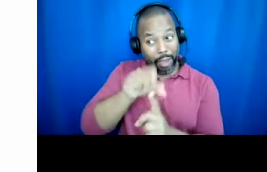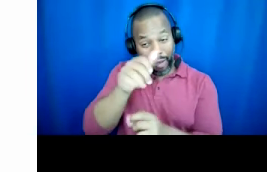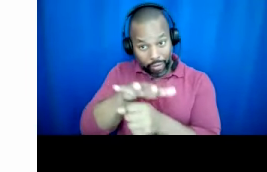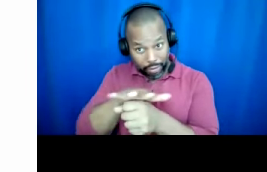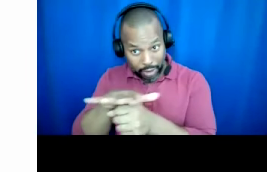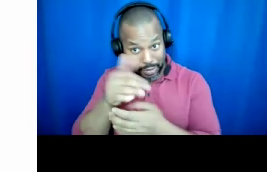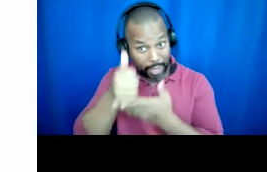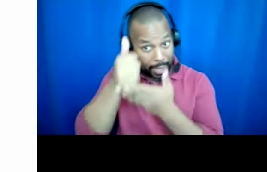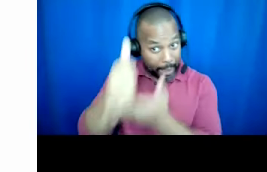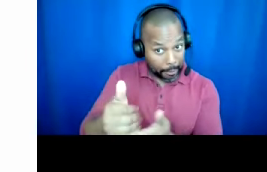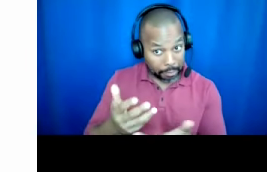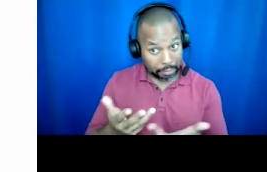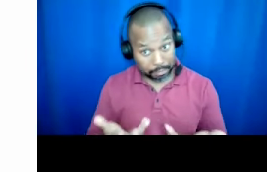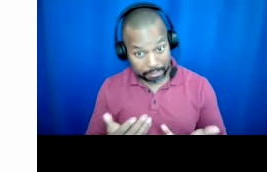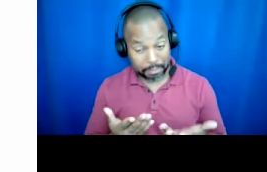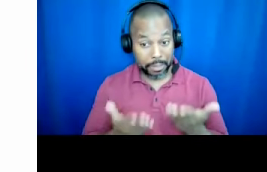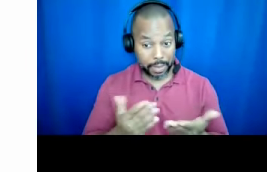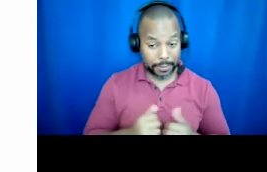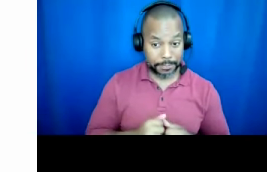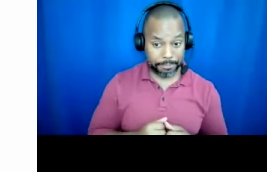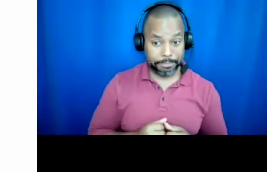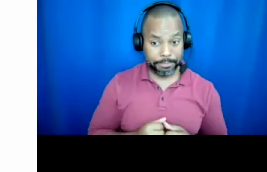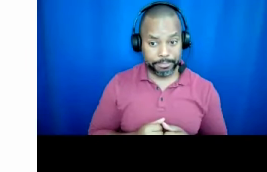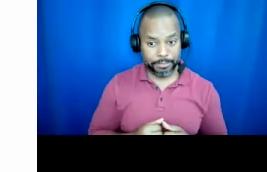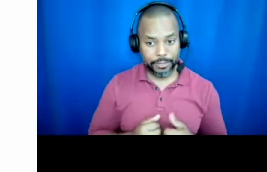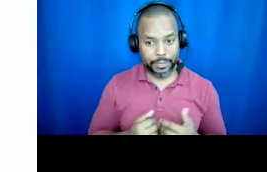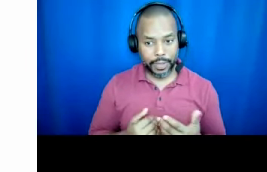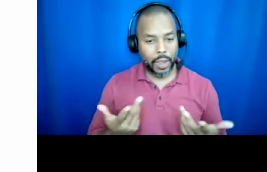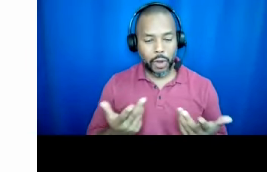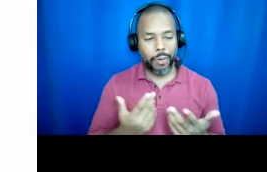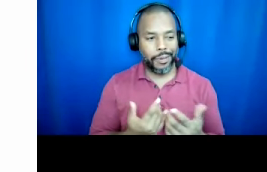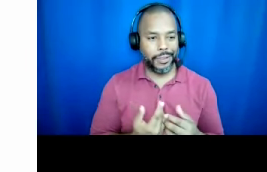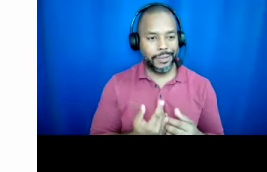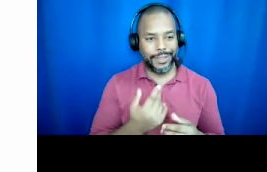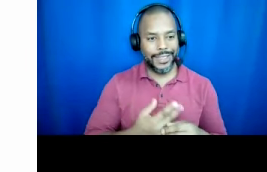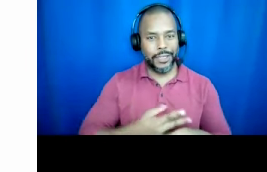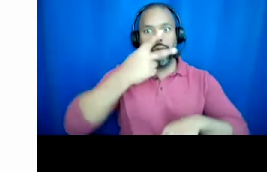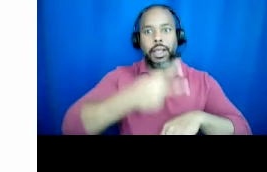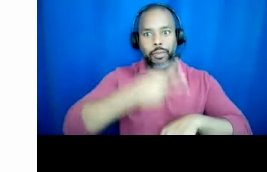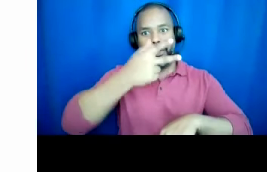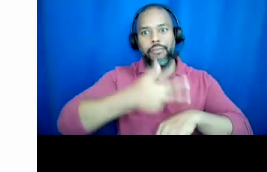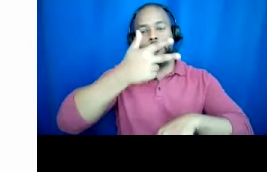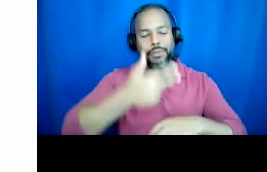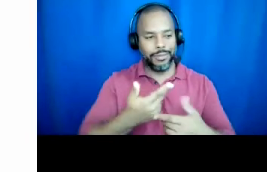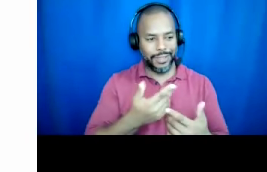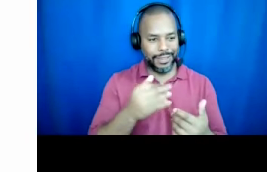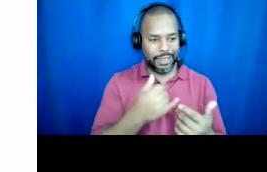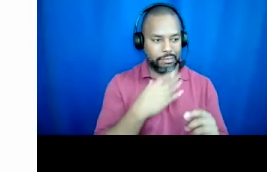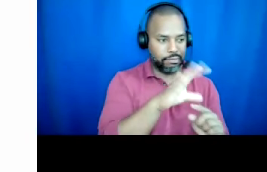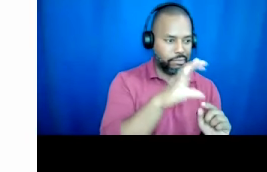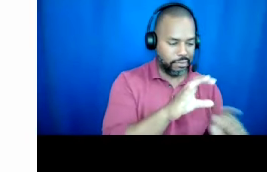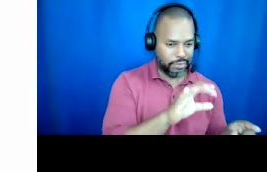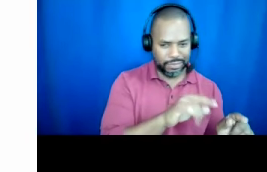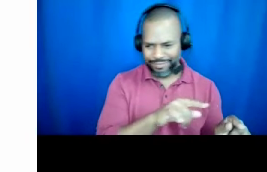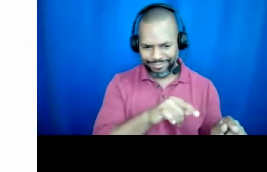or even kind of, you know, we don't want to be duplicative either in our allocations for resources.